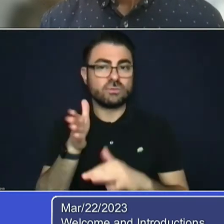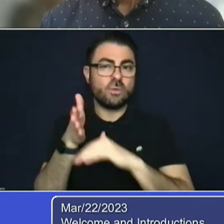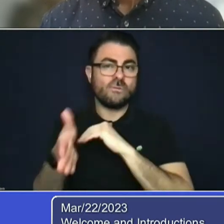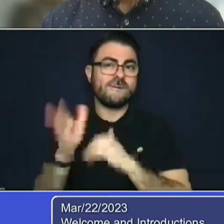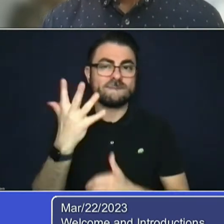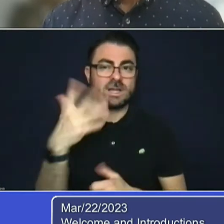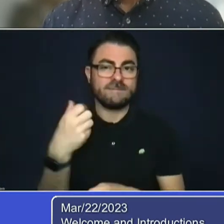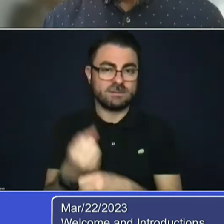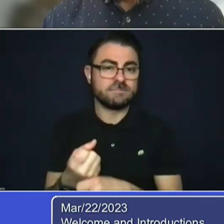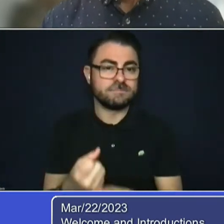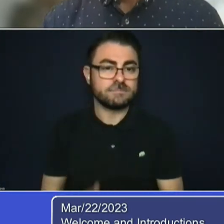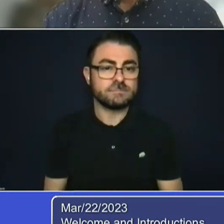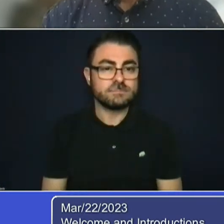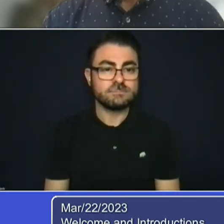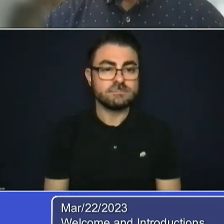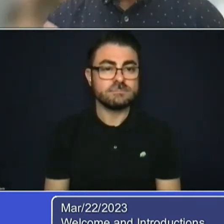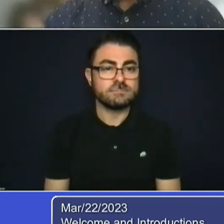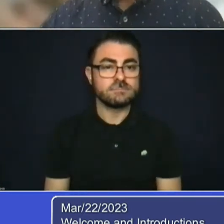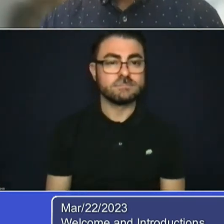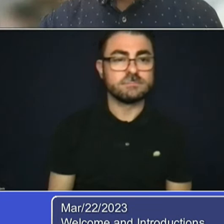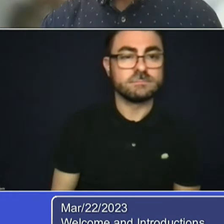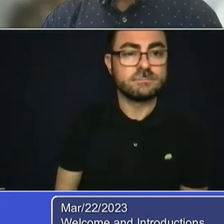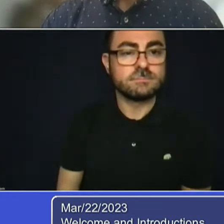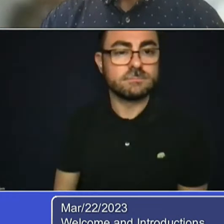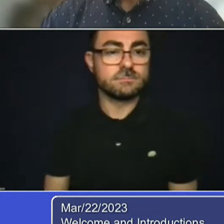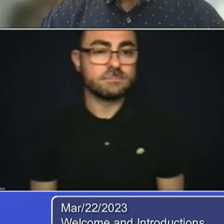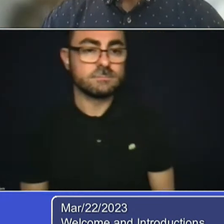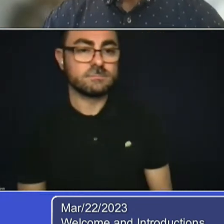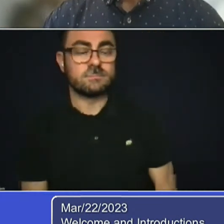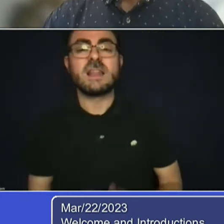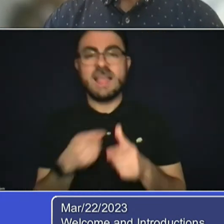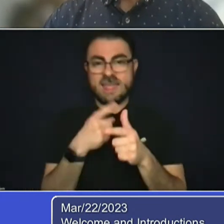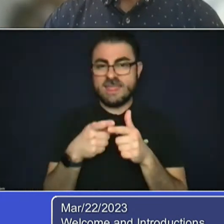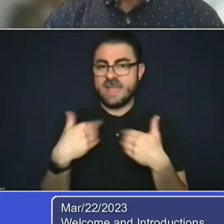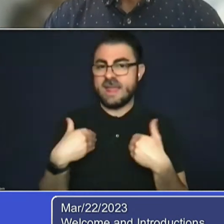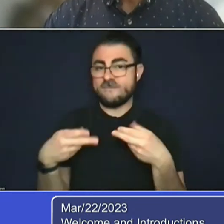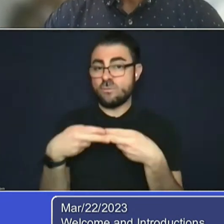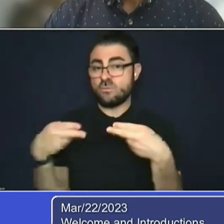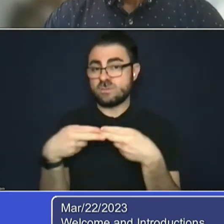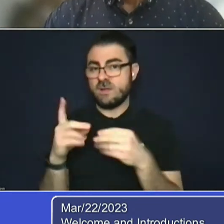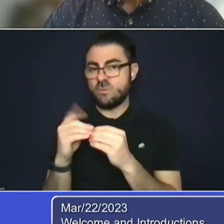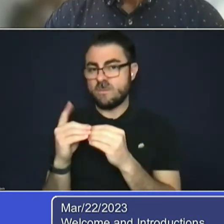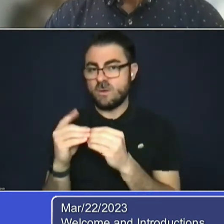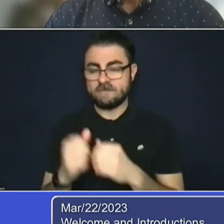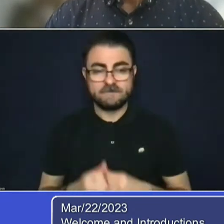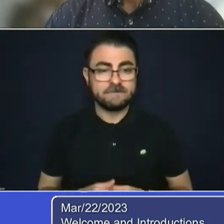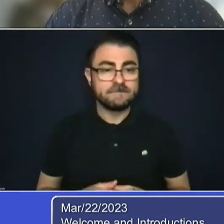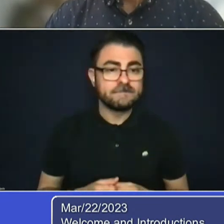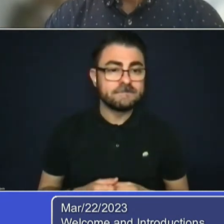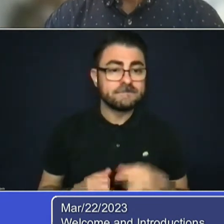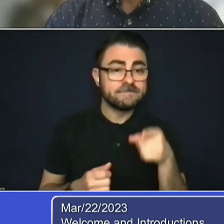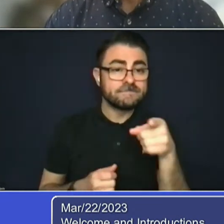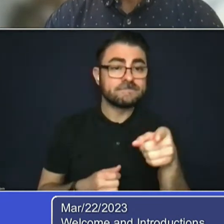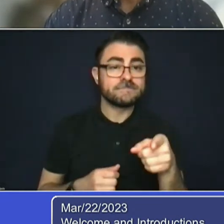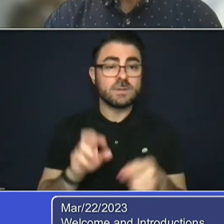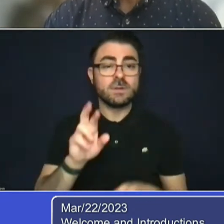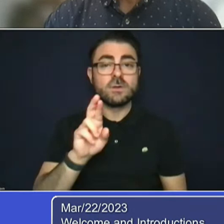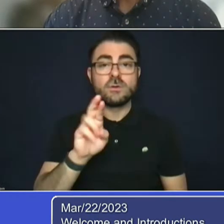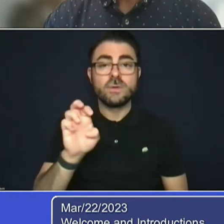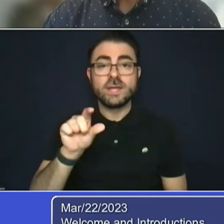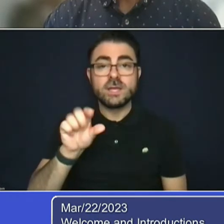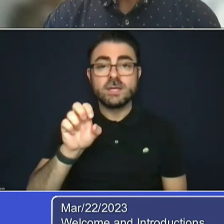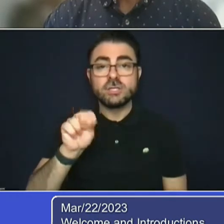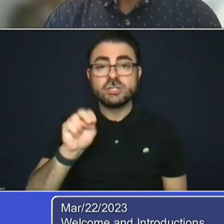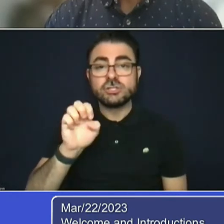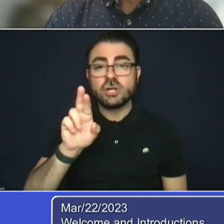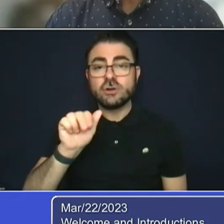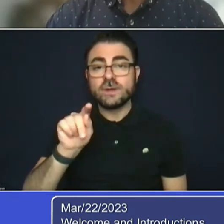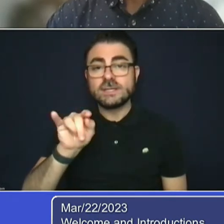RIGHT-OF-WAY AS WELL AS IN